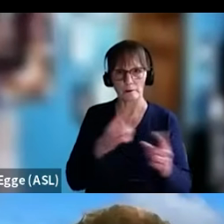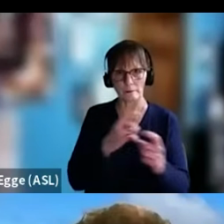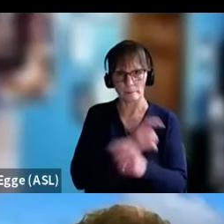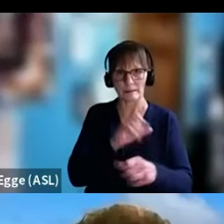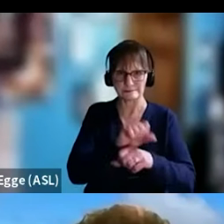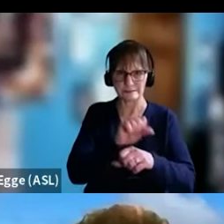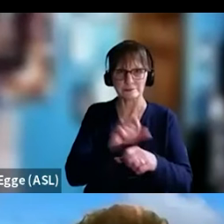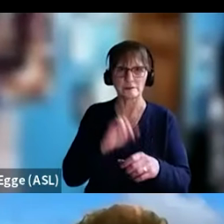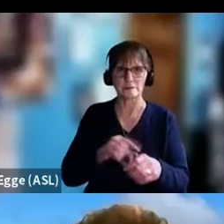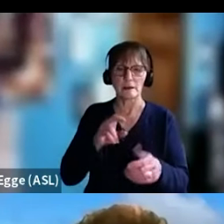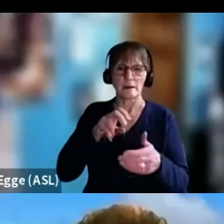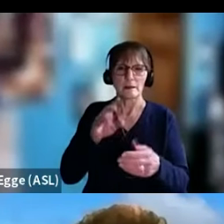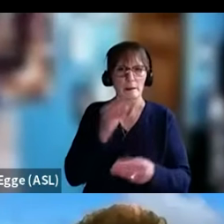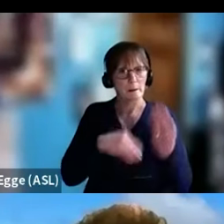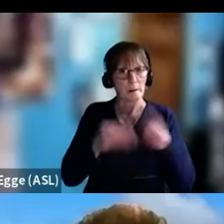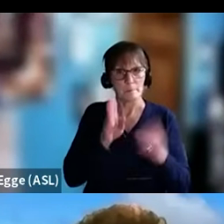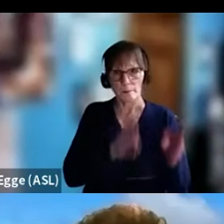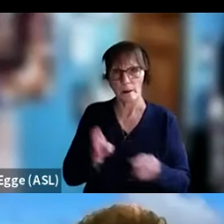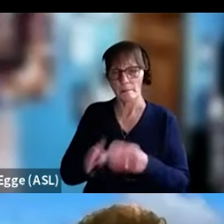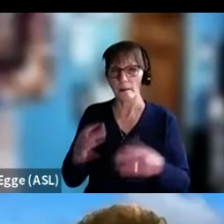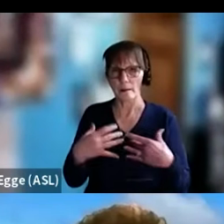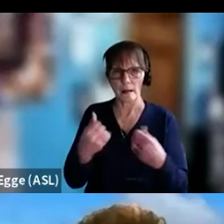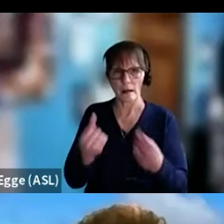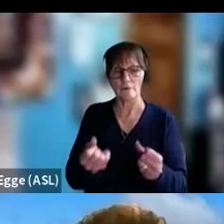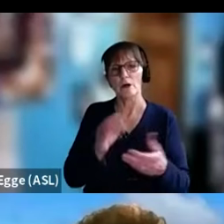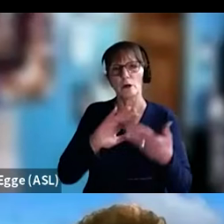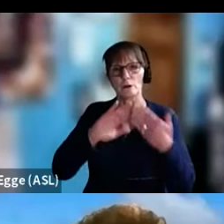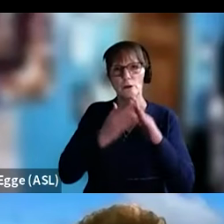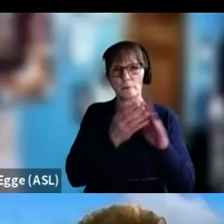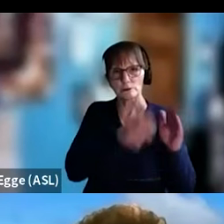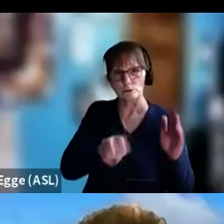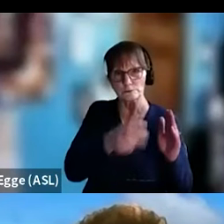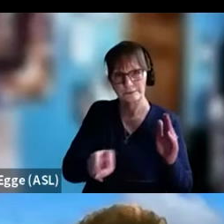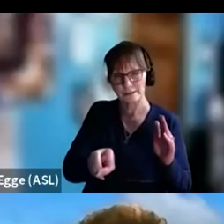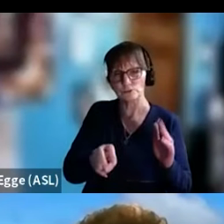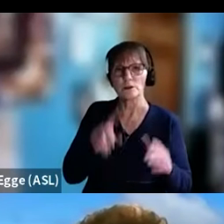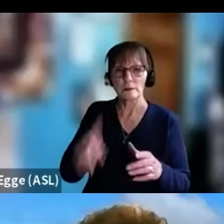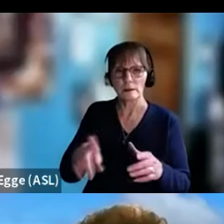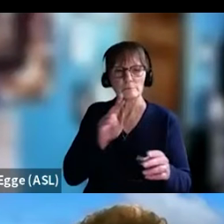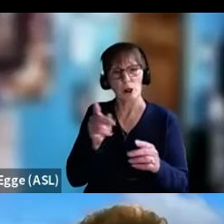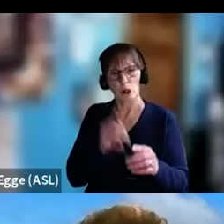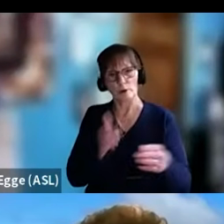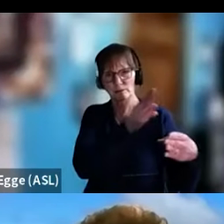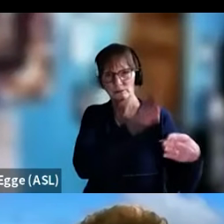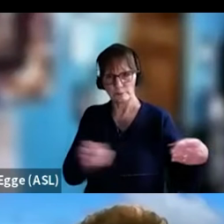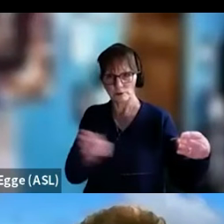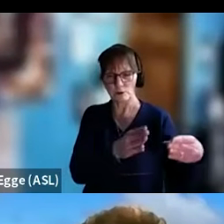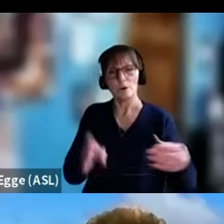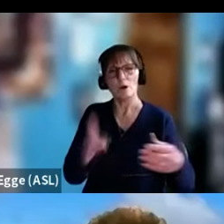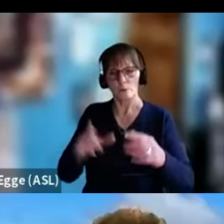such as meal prep, health management skills, community transportation, really looking at the spectrum, all focused on what the client desires